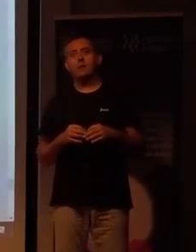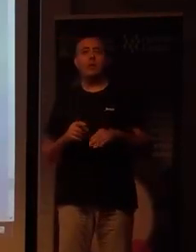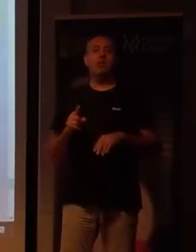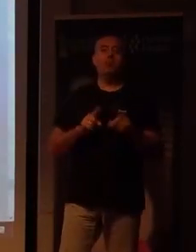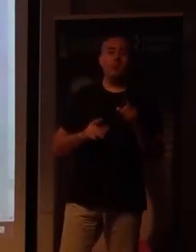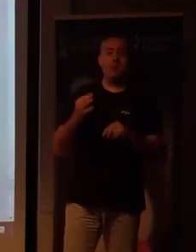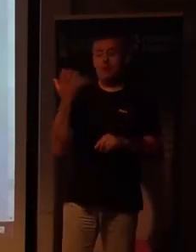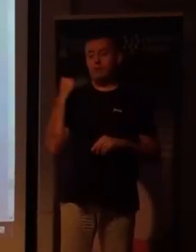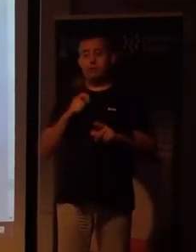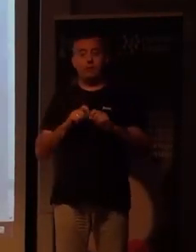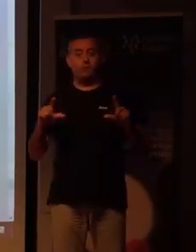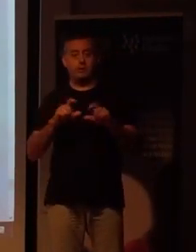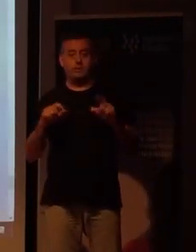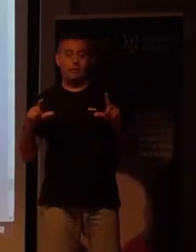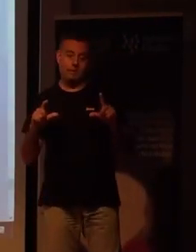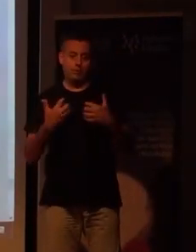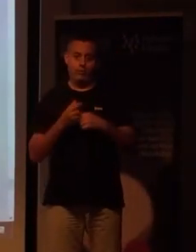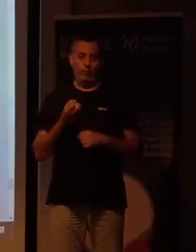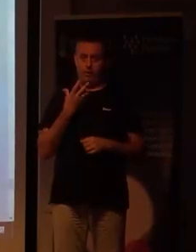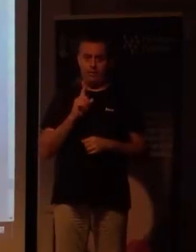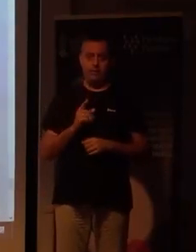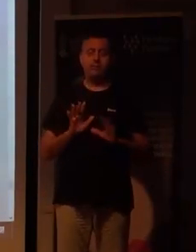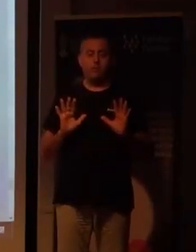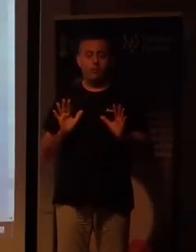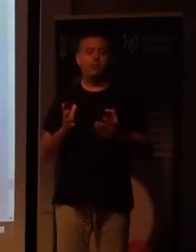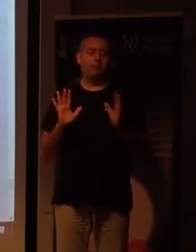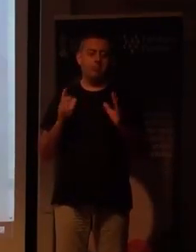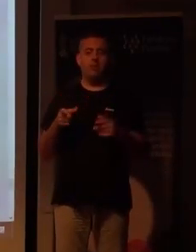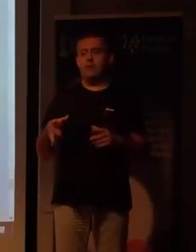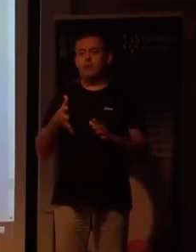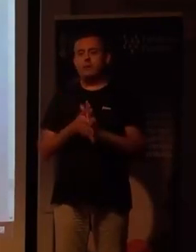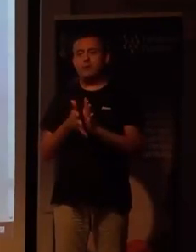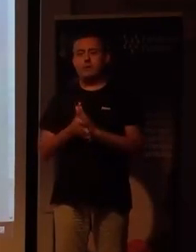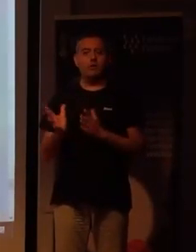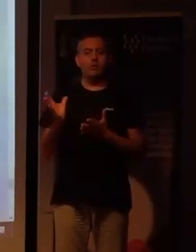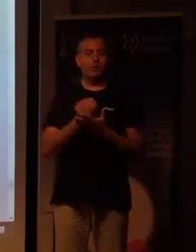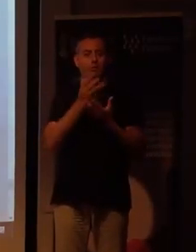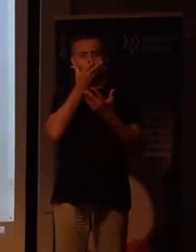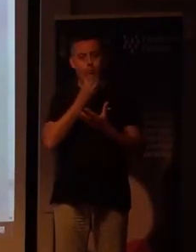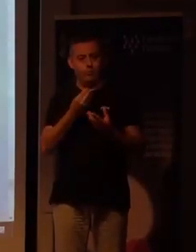has been very Mr. Wonderful, painting everything pink with the urban gardens.